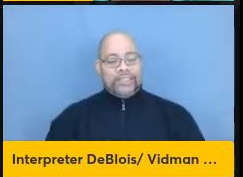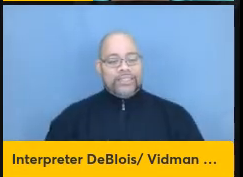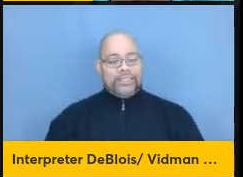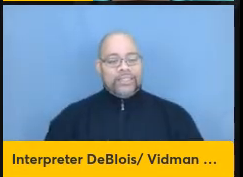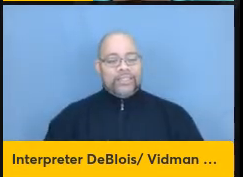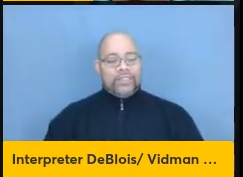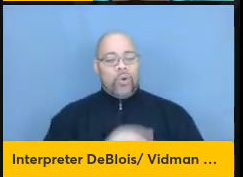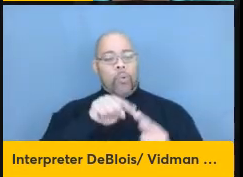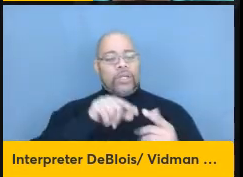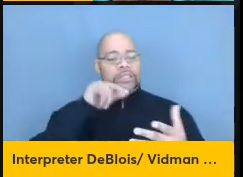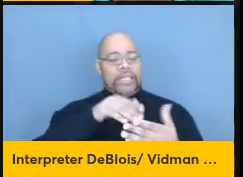study ended.